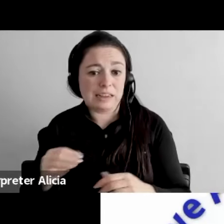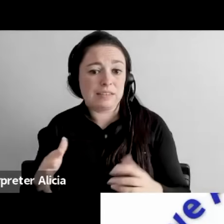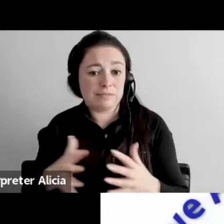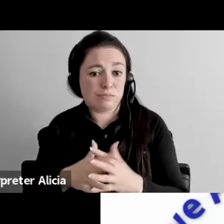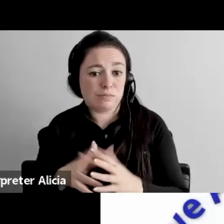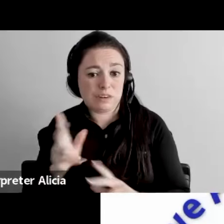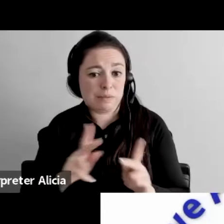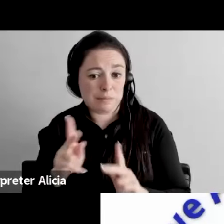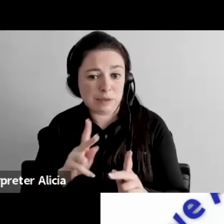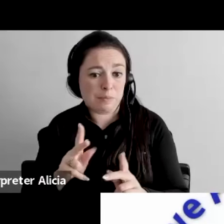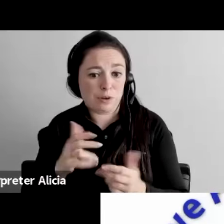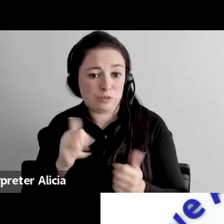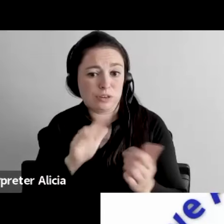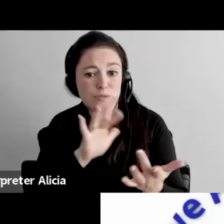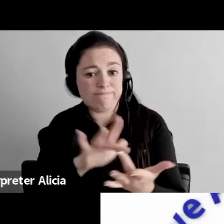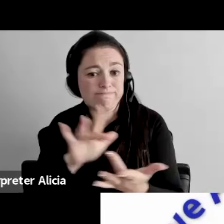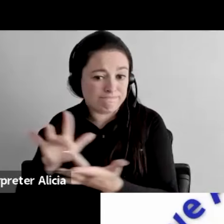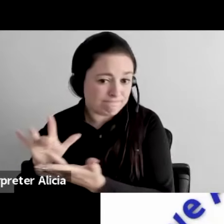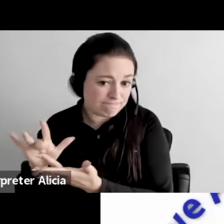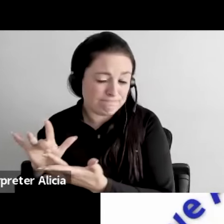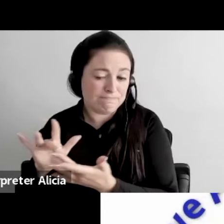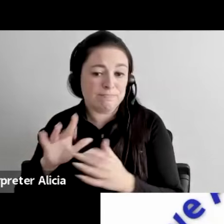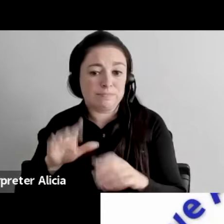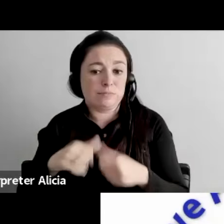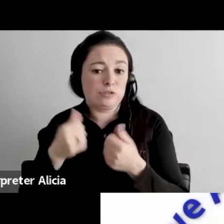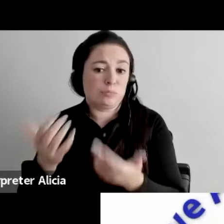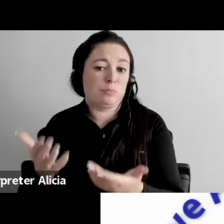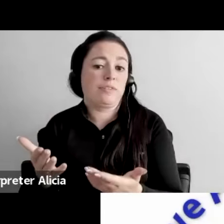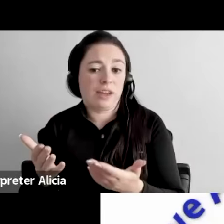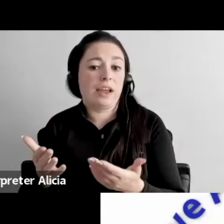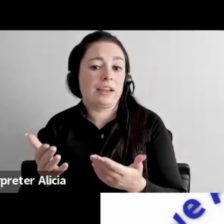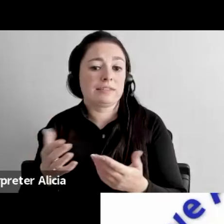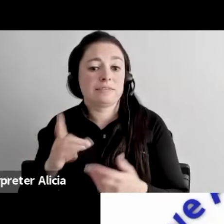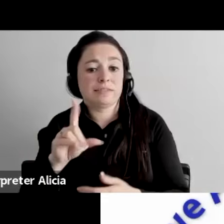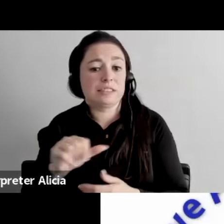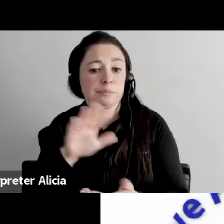reaching out and providing disability-centered care?